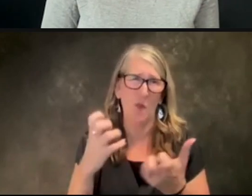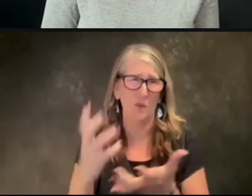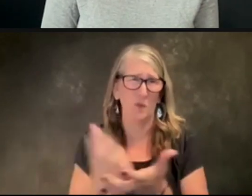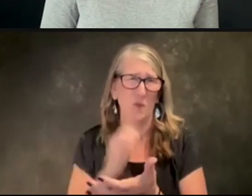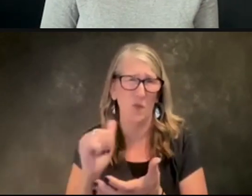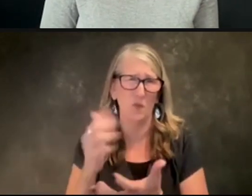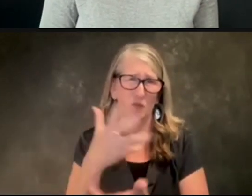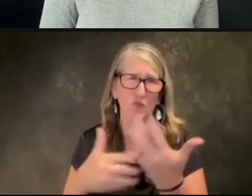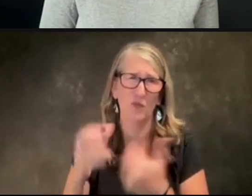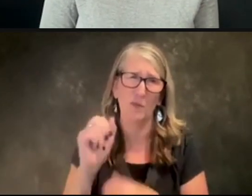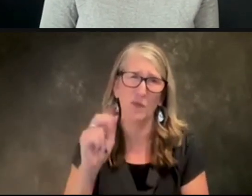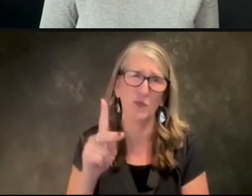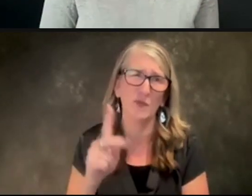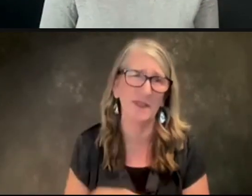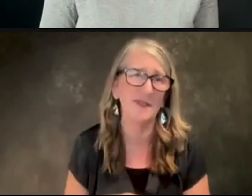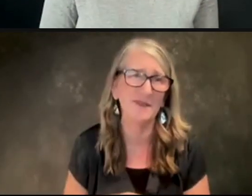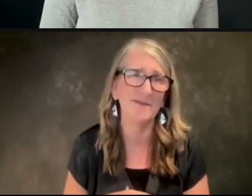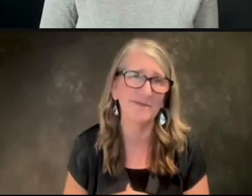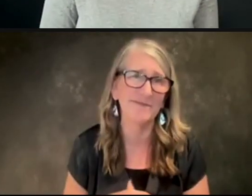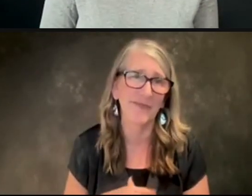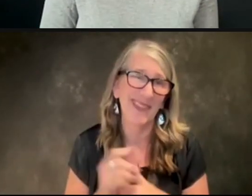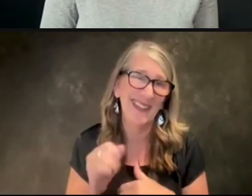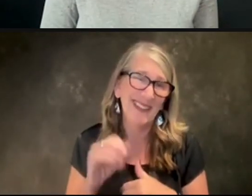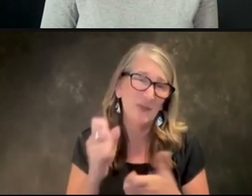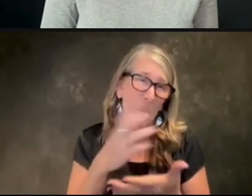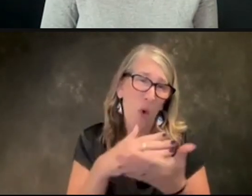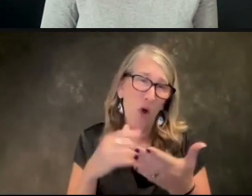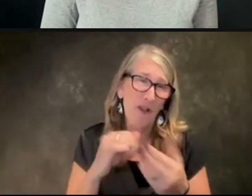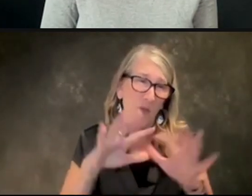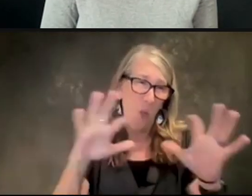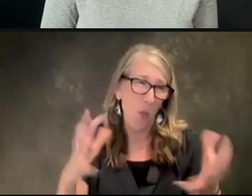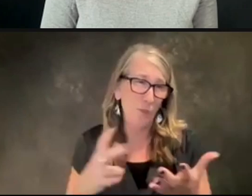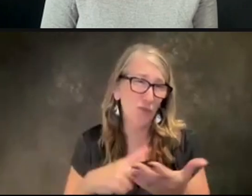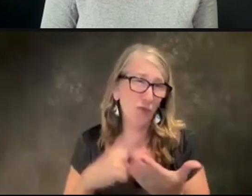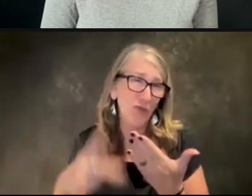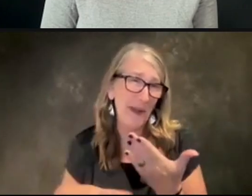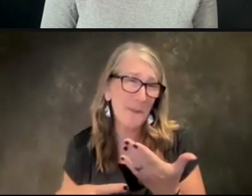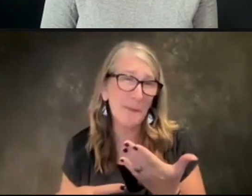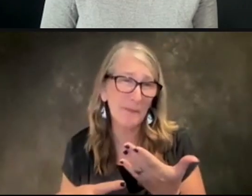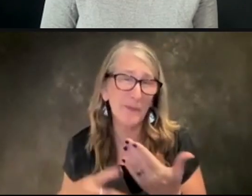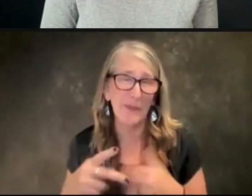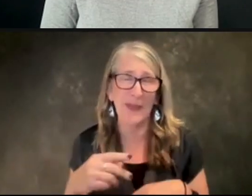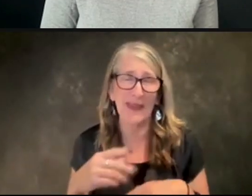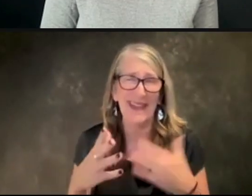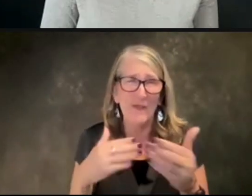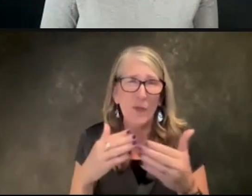So we do encourage the students to take advantage of all of those extra opportunities